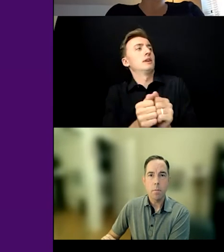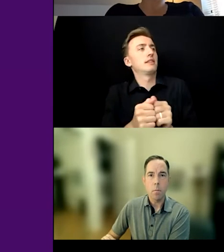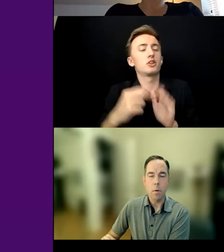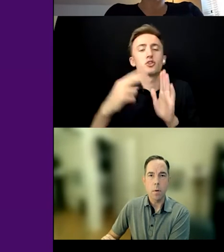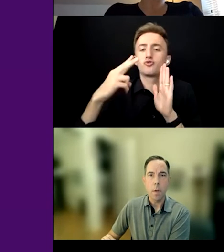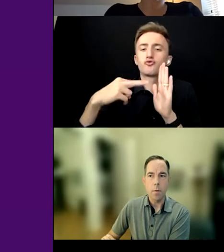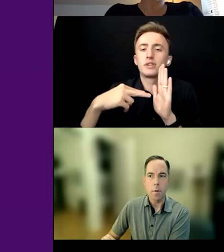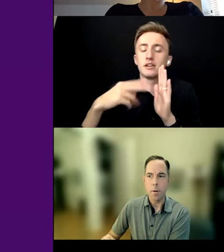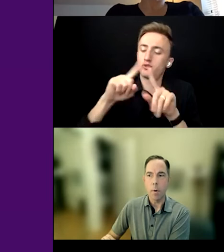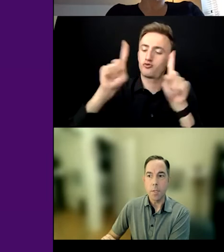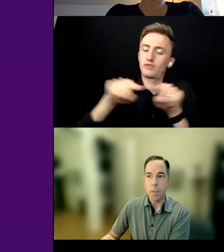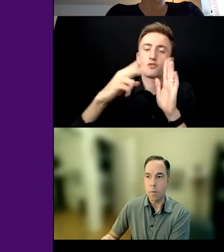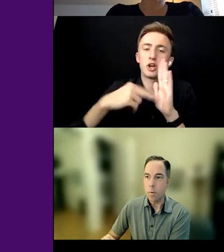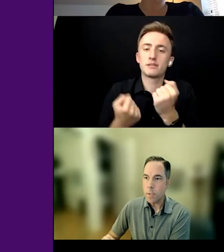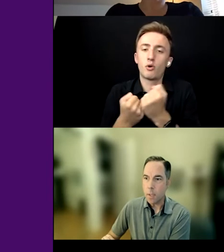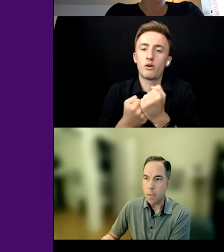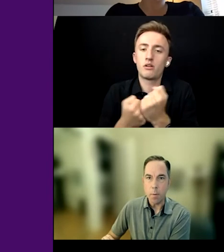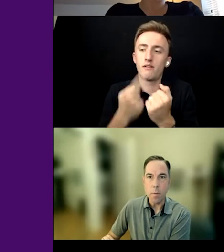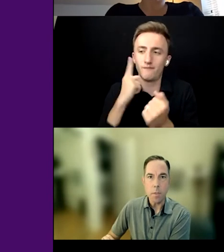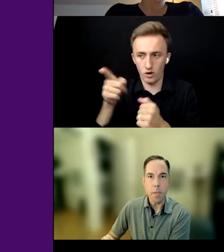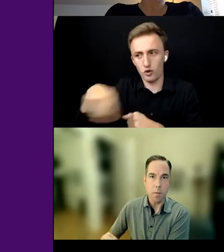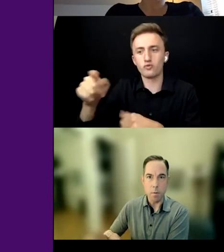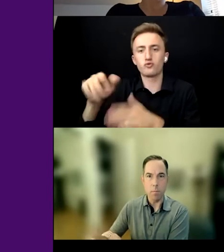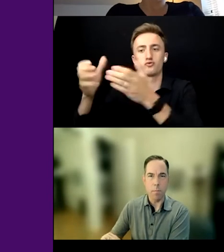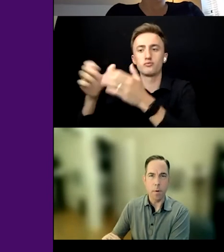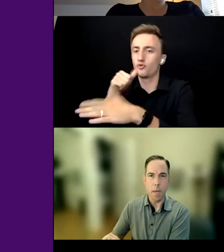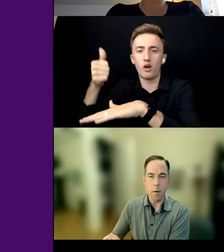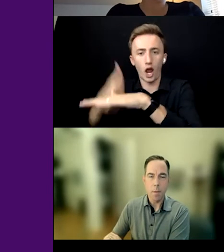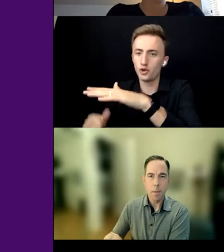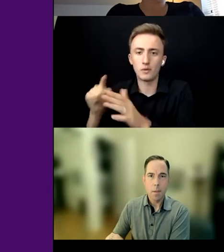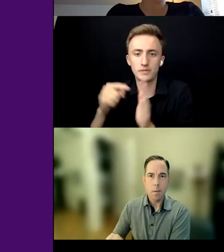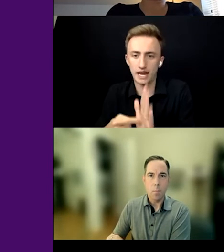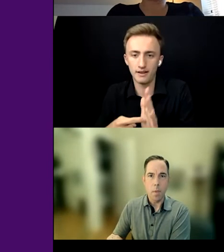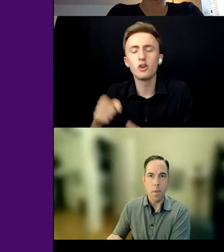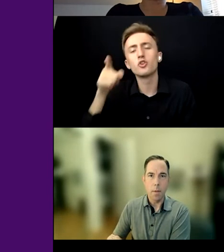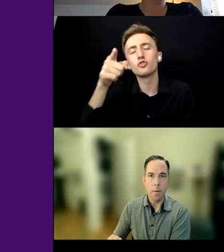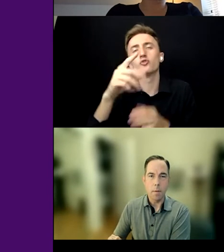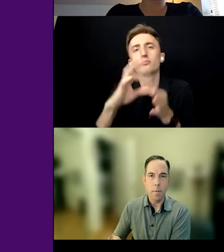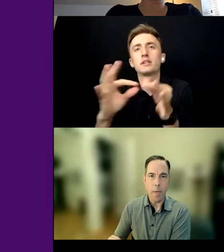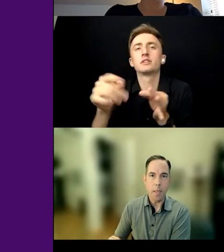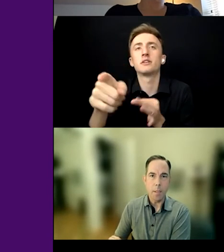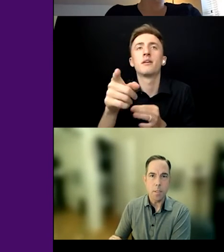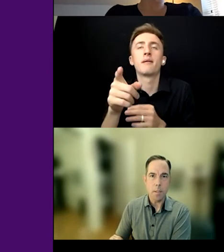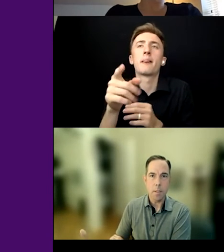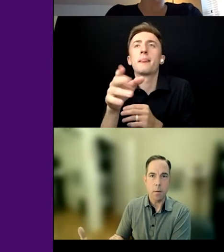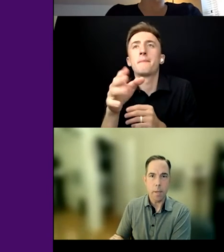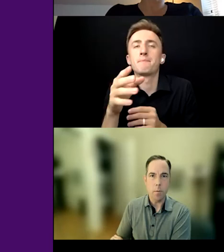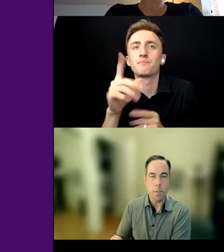for underrepresented groups and languages, you refer to how when the page sets a language. I'm